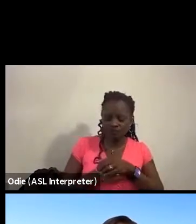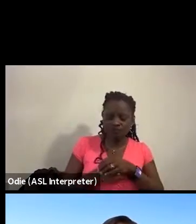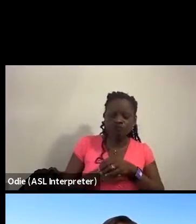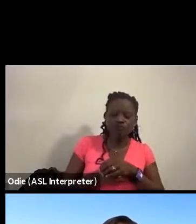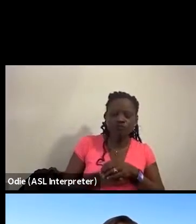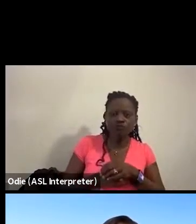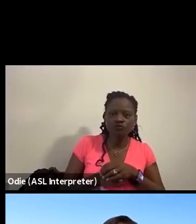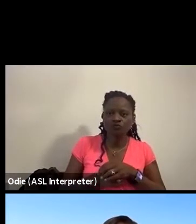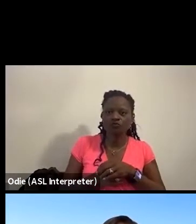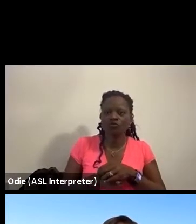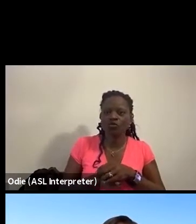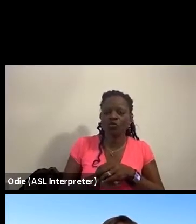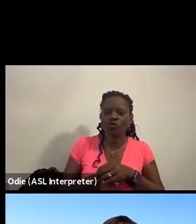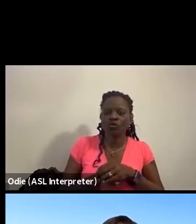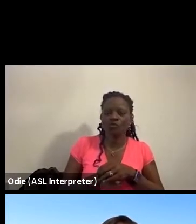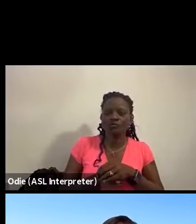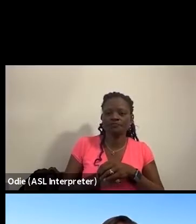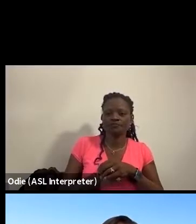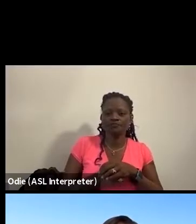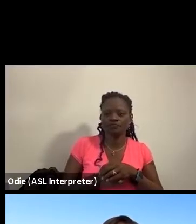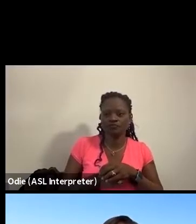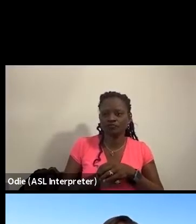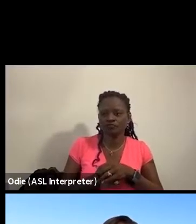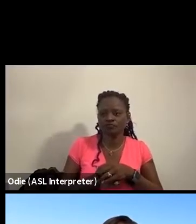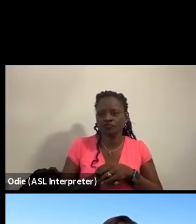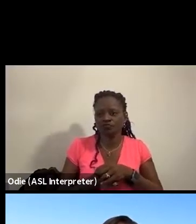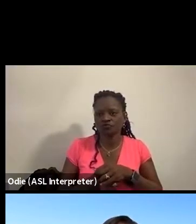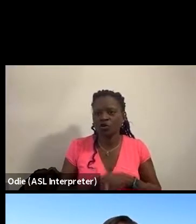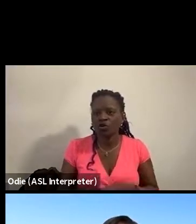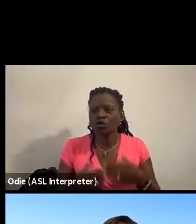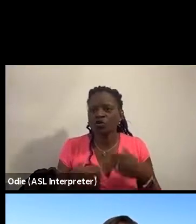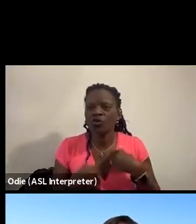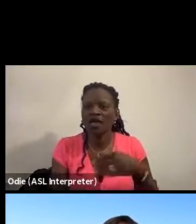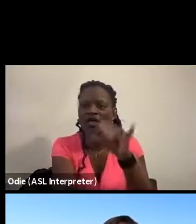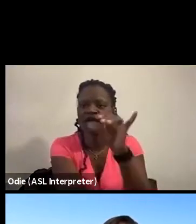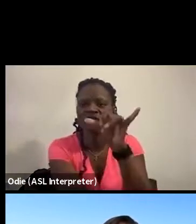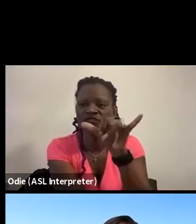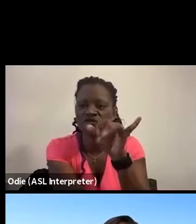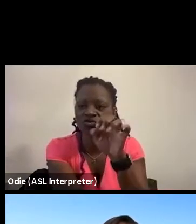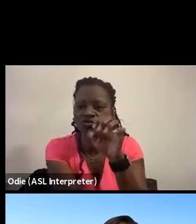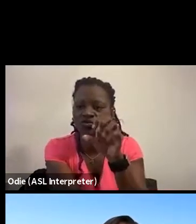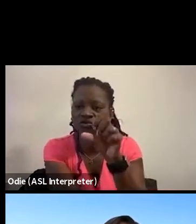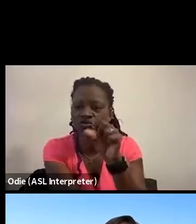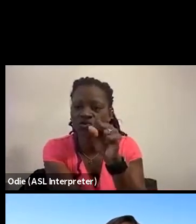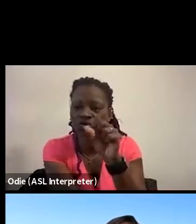Yesenia with us, who was initially reluctant to get vaccinated.